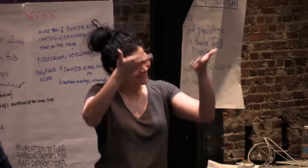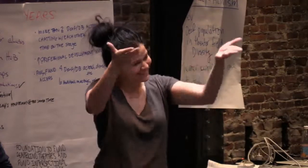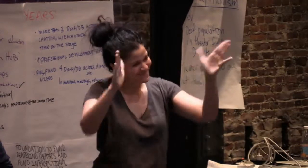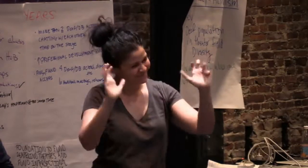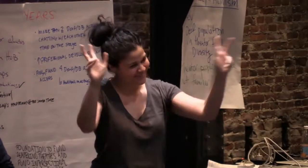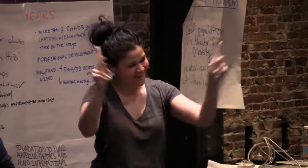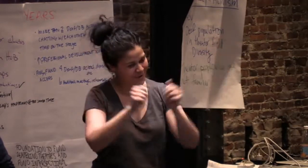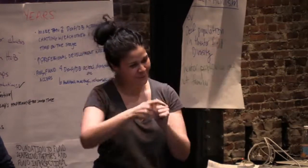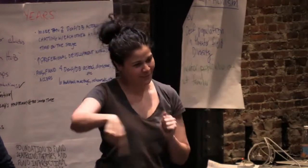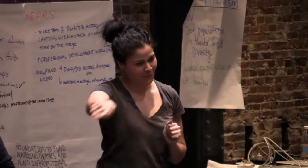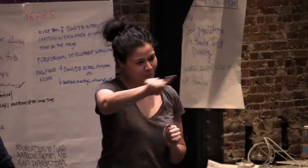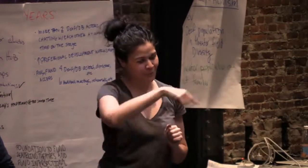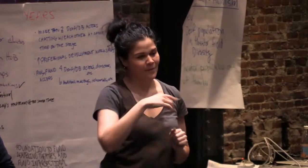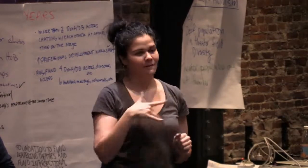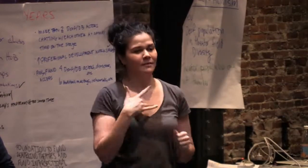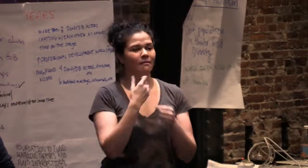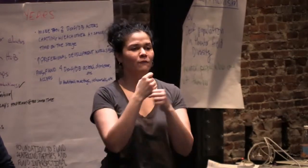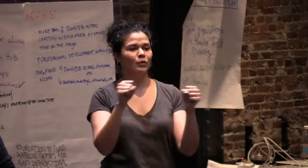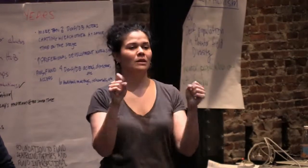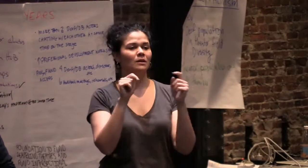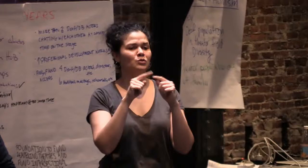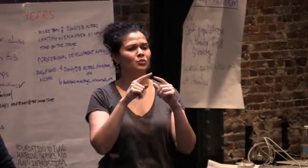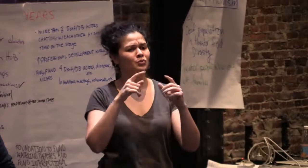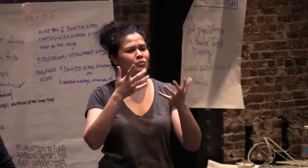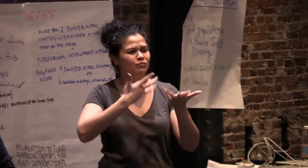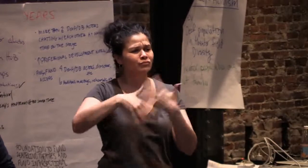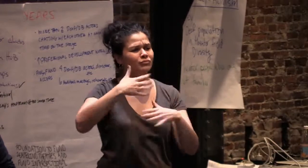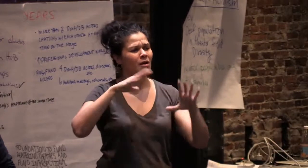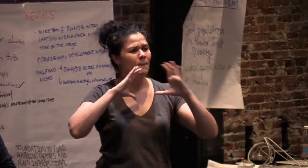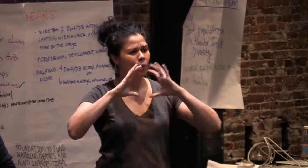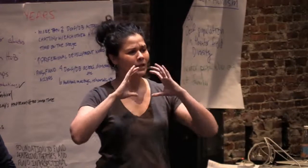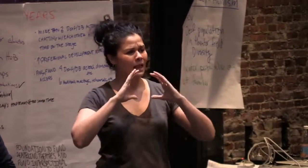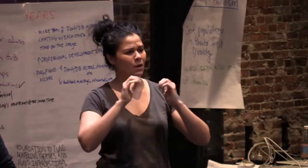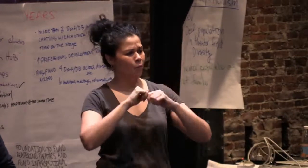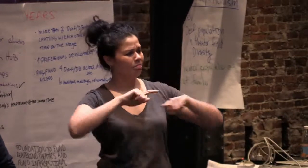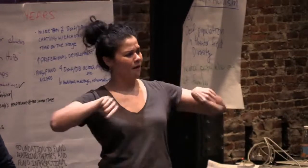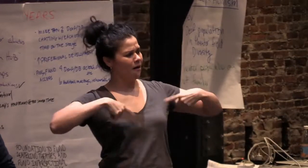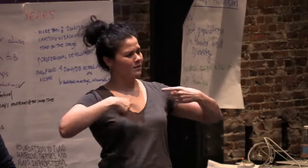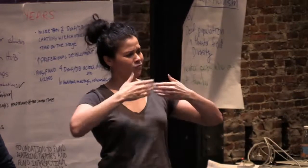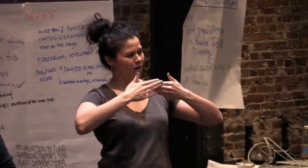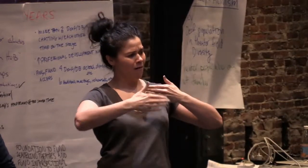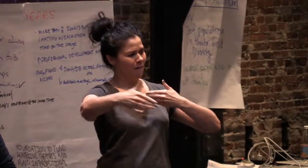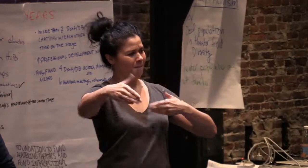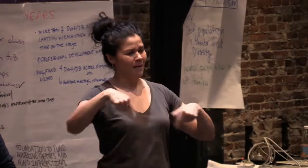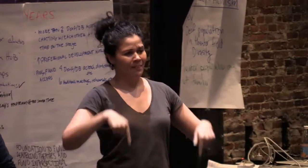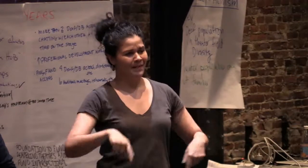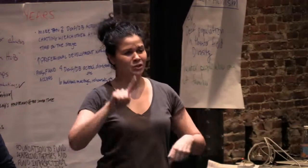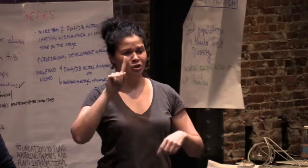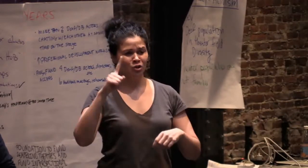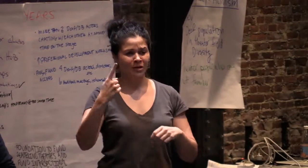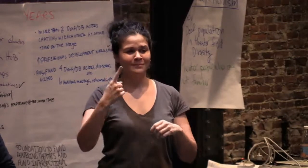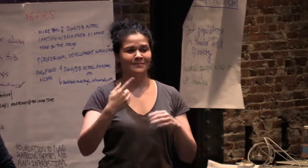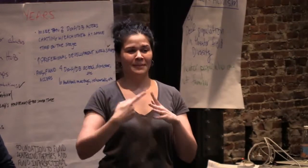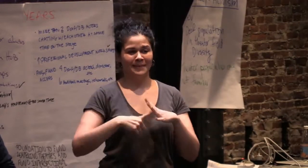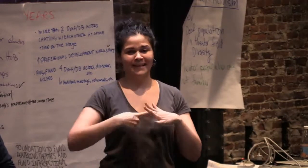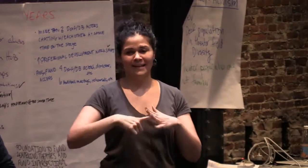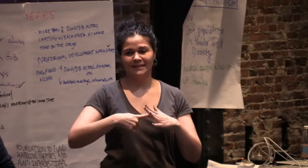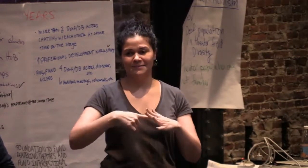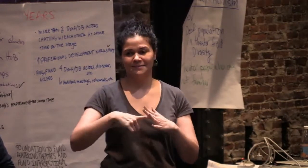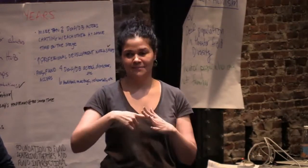Thank you for everything you brought and contributed and shared. Keep in touch, please communicate with us after today.